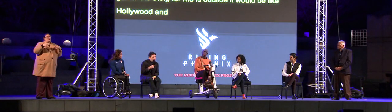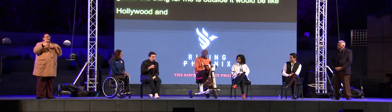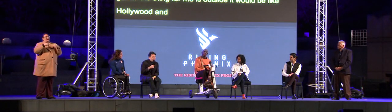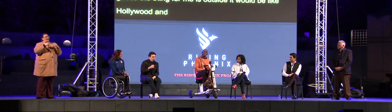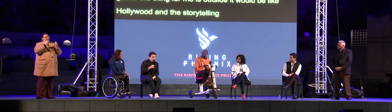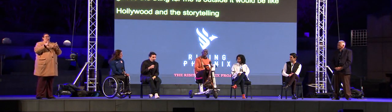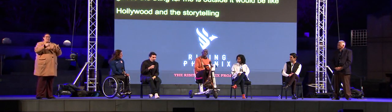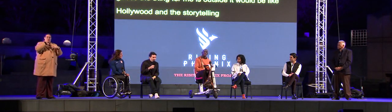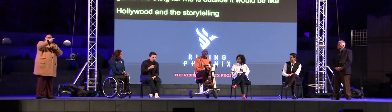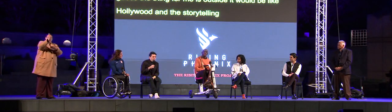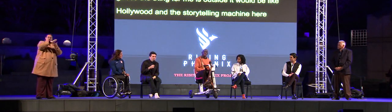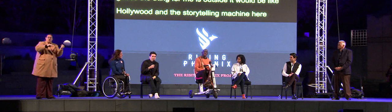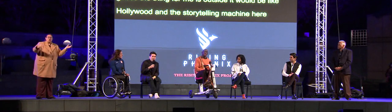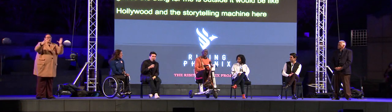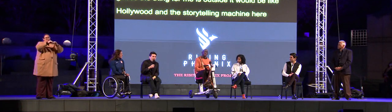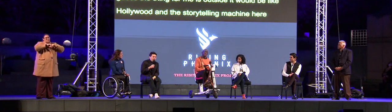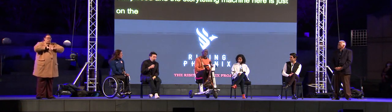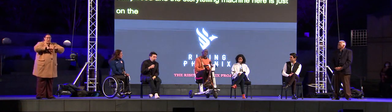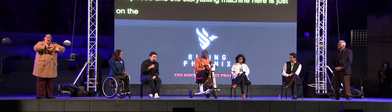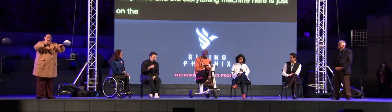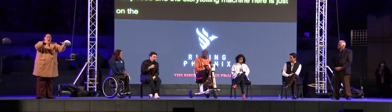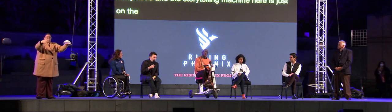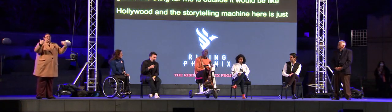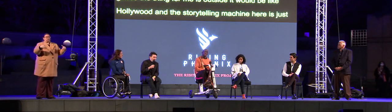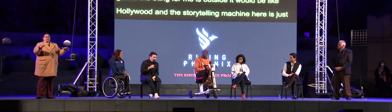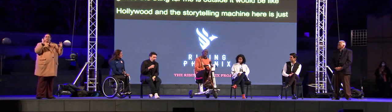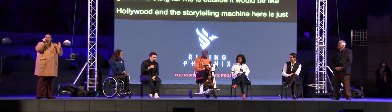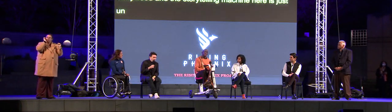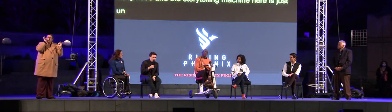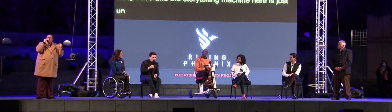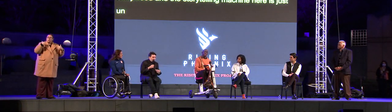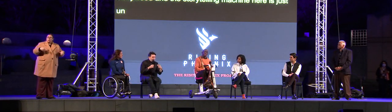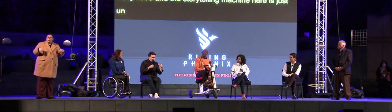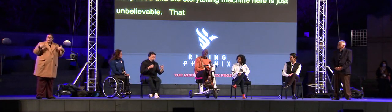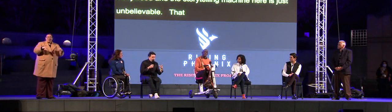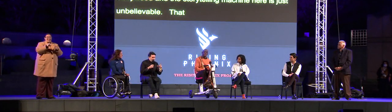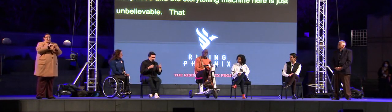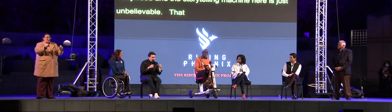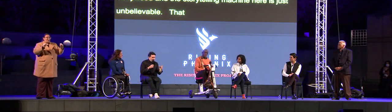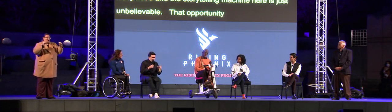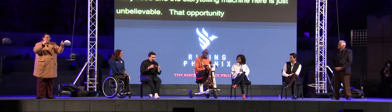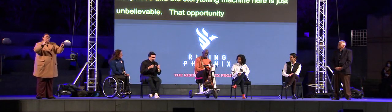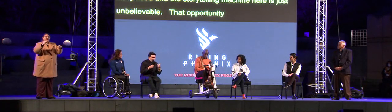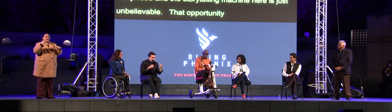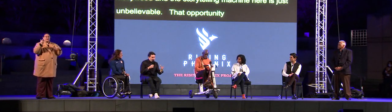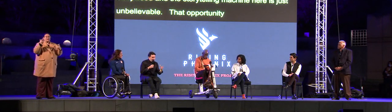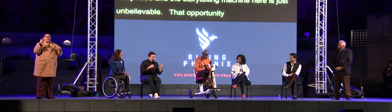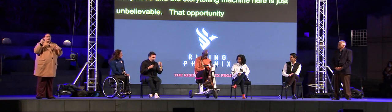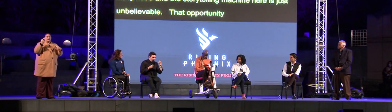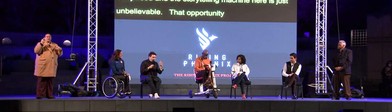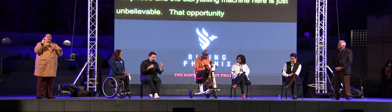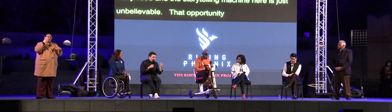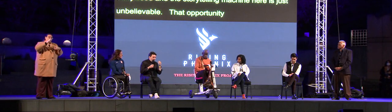is just unbelievable and that opportunity for your city,